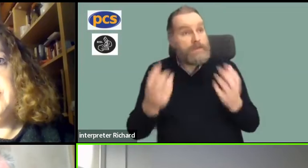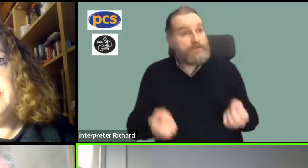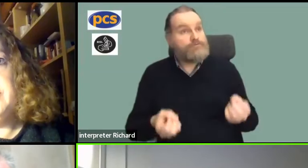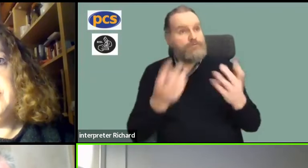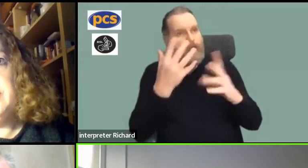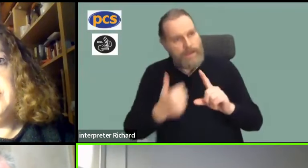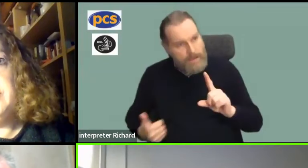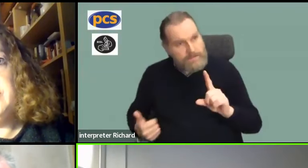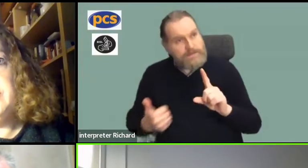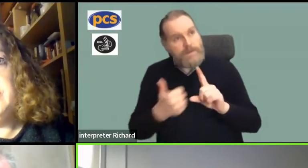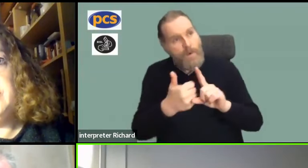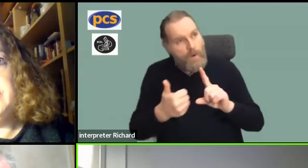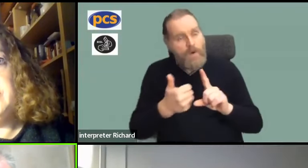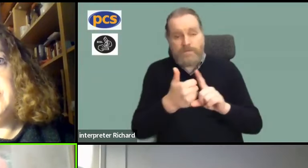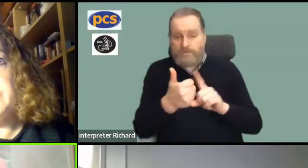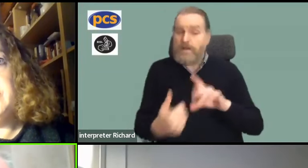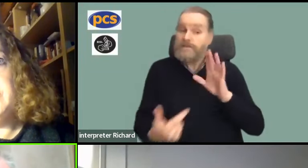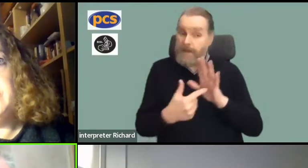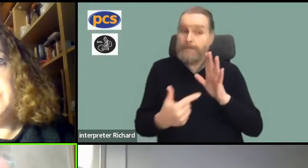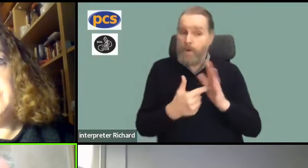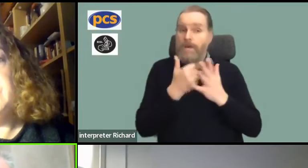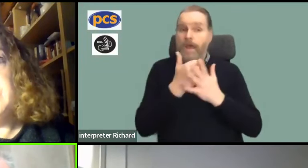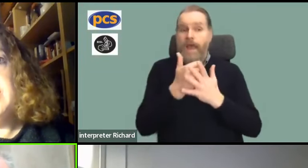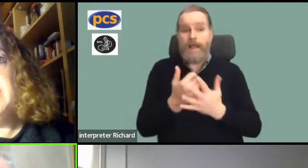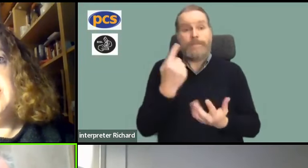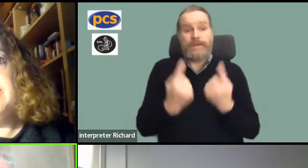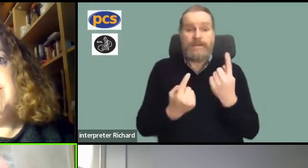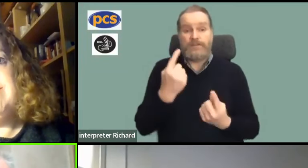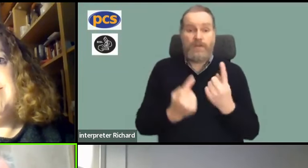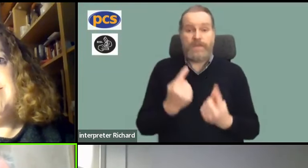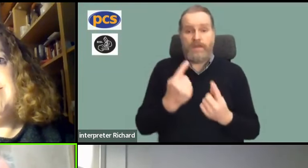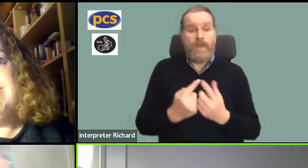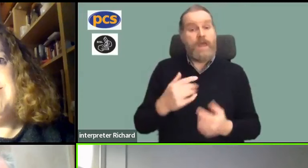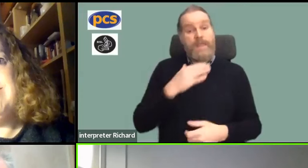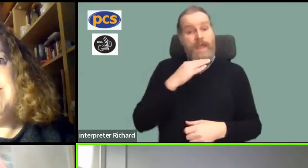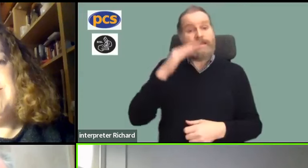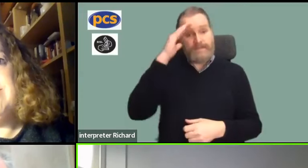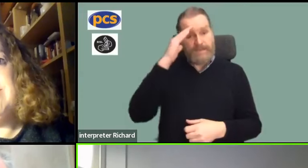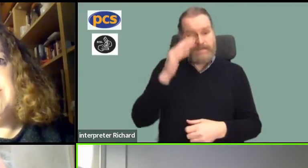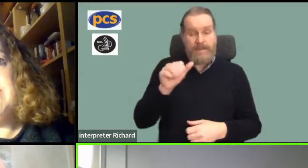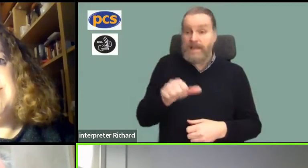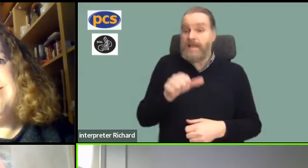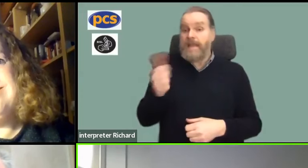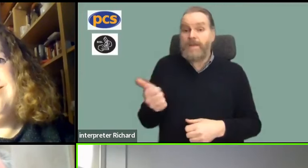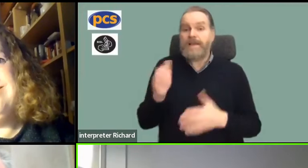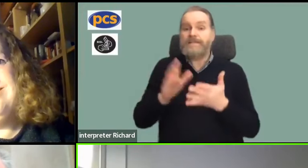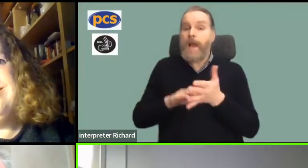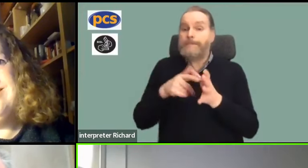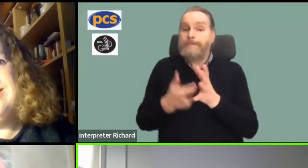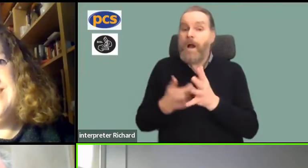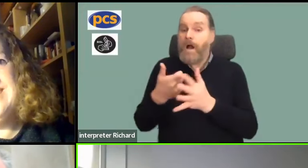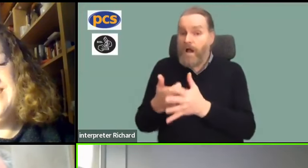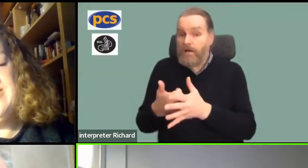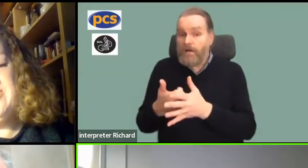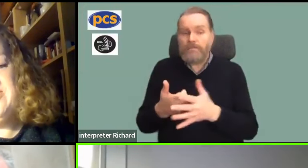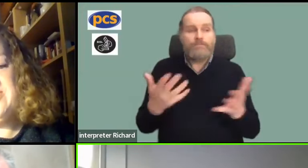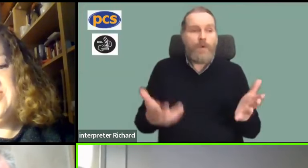because they've done it already and they'll and they'll know what those are going through. so i'll leave it i'll leave it there and and let mark or Fran, or whoever